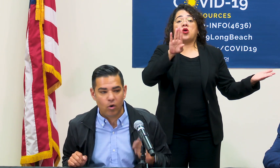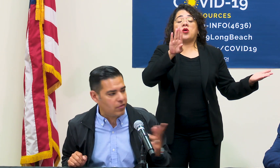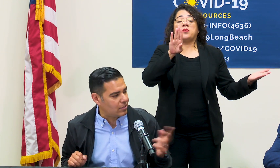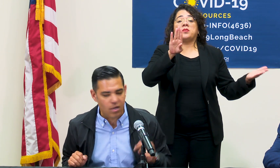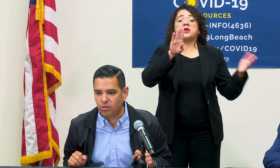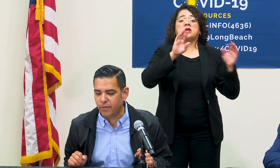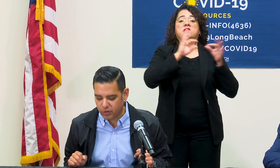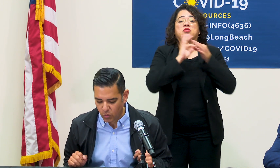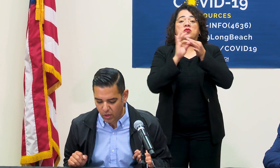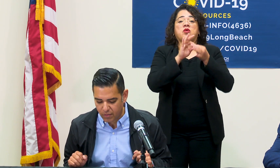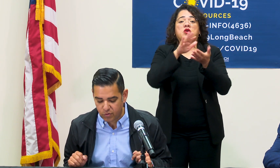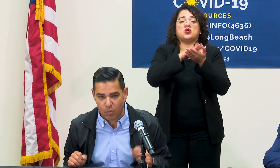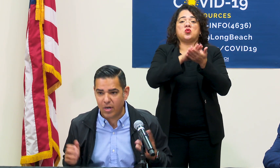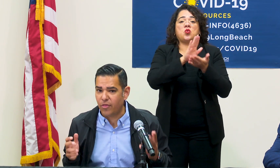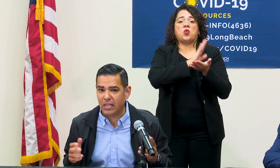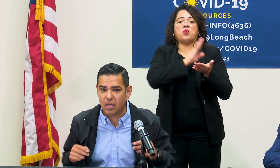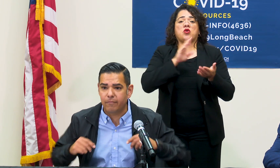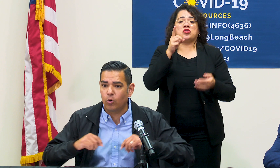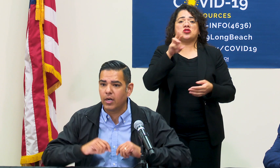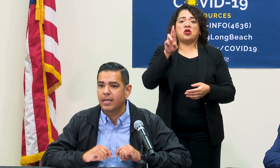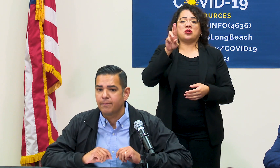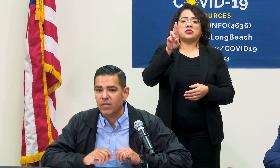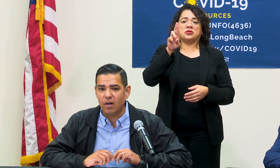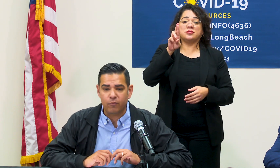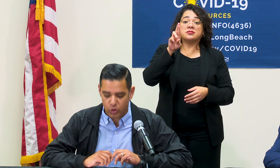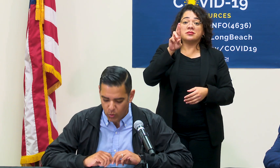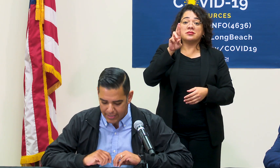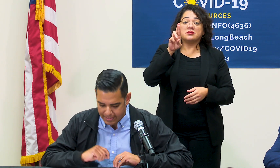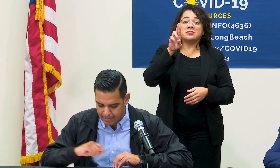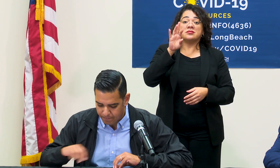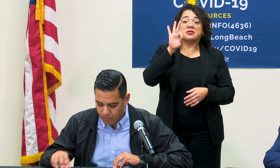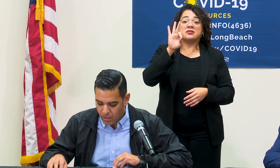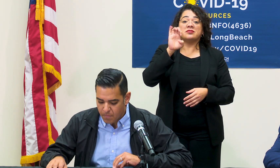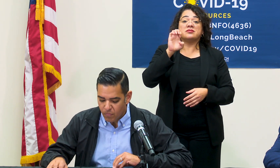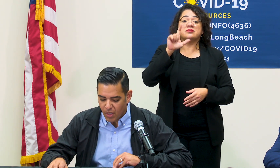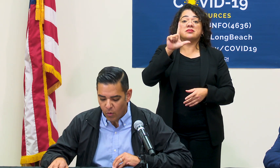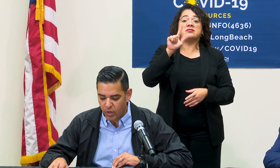and that's Dr. Felton Wilden. So I want to thank them for for joining us. We're